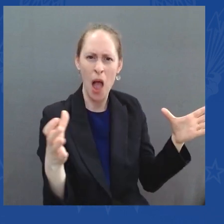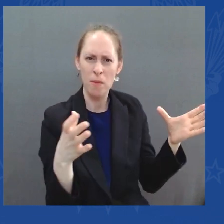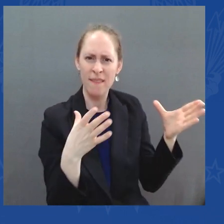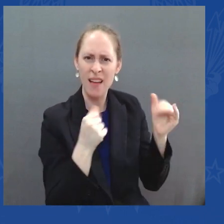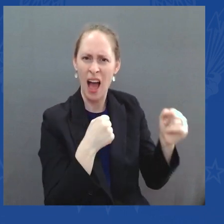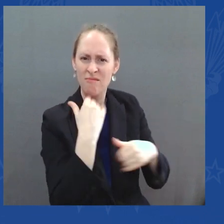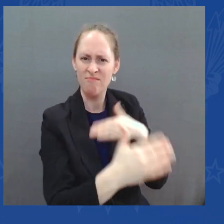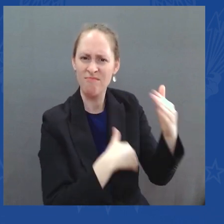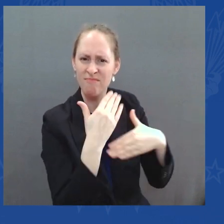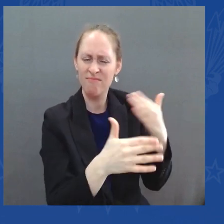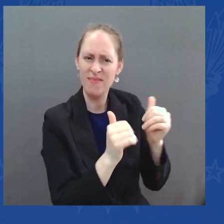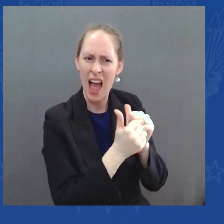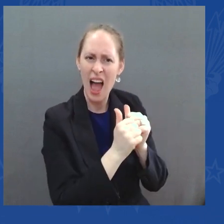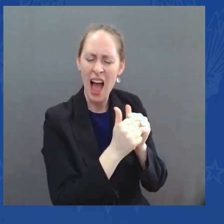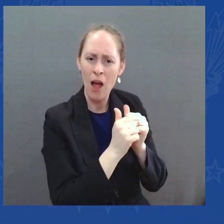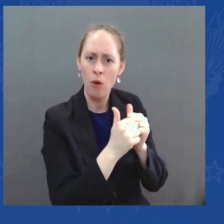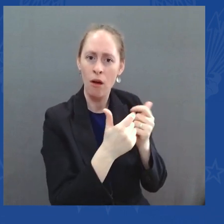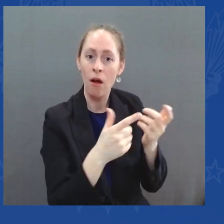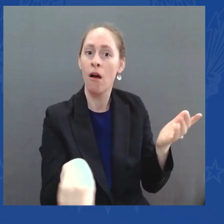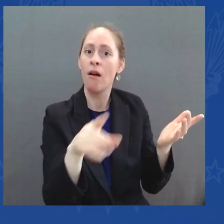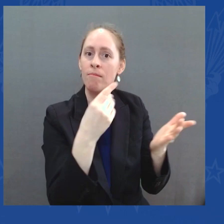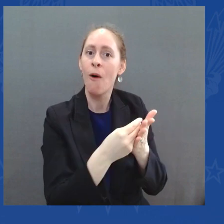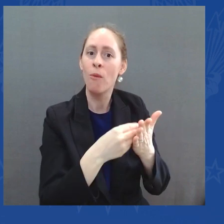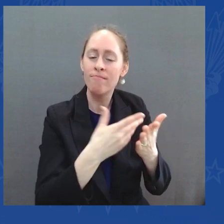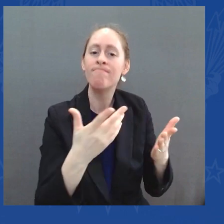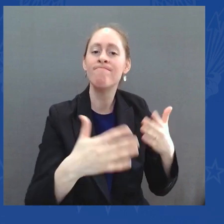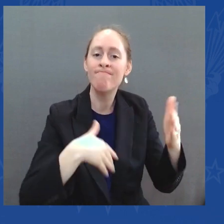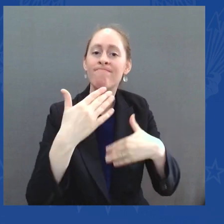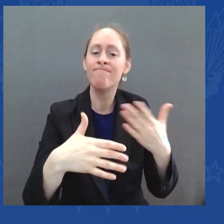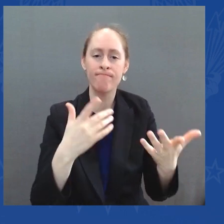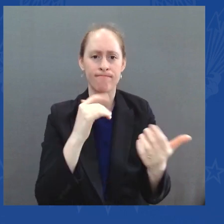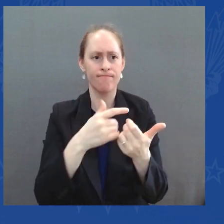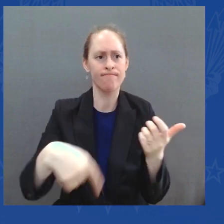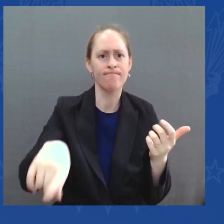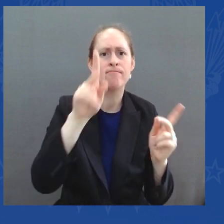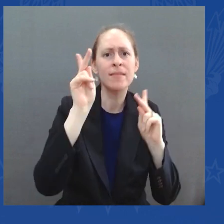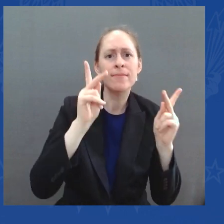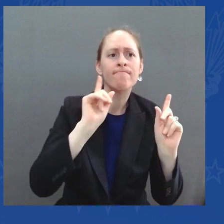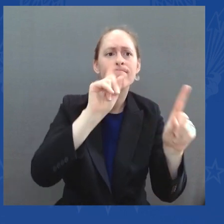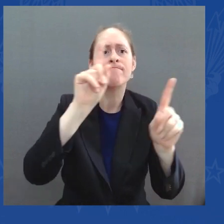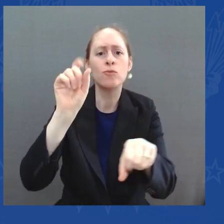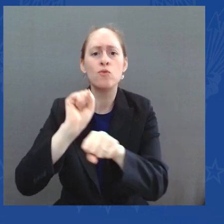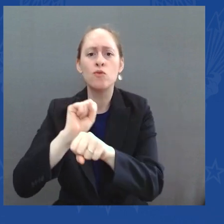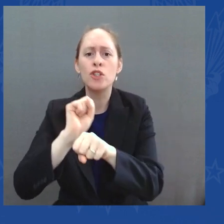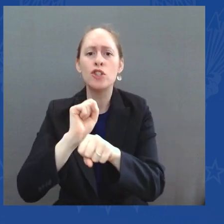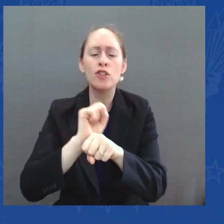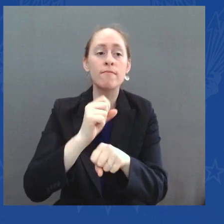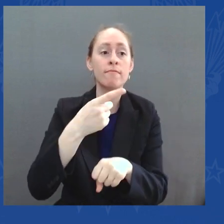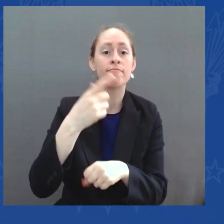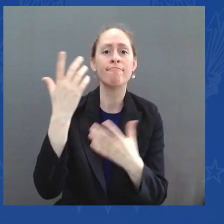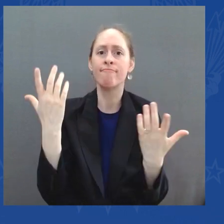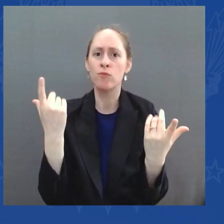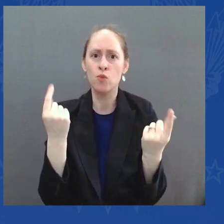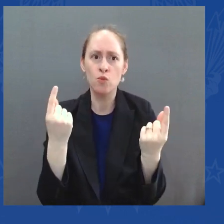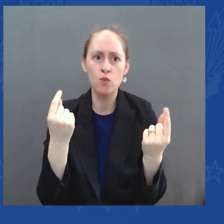During the pandemic, they wanted to spend that money not on restaurants or vacations, which are now coming back as well, but on hard goods.